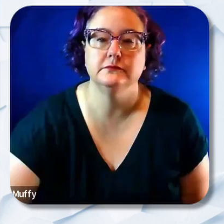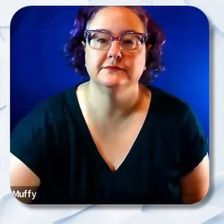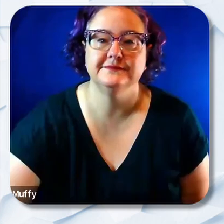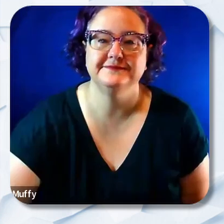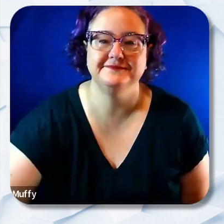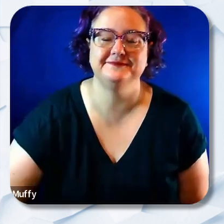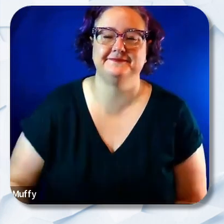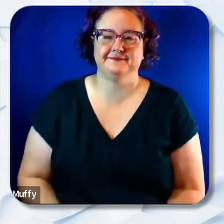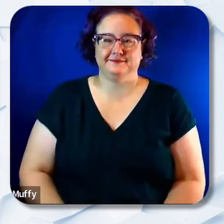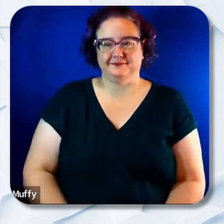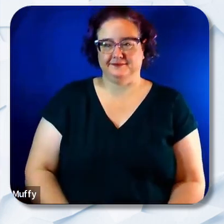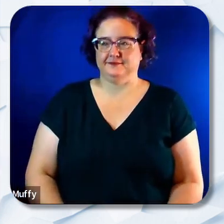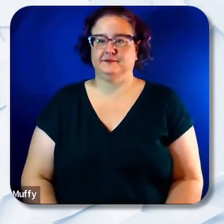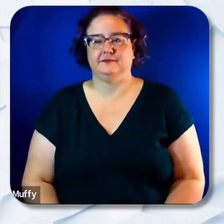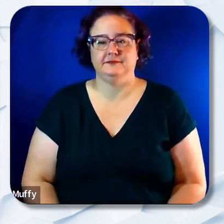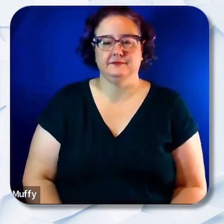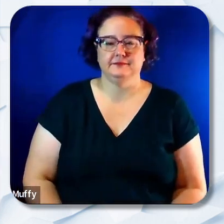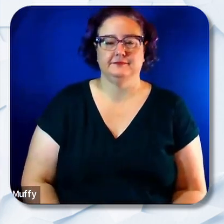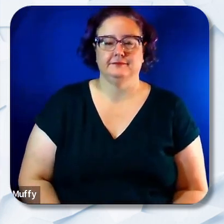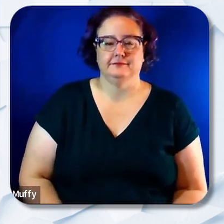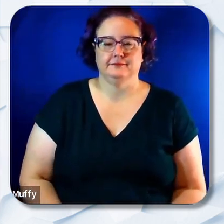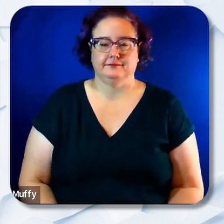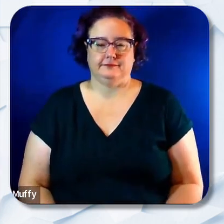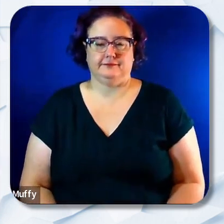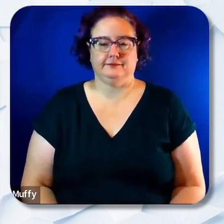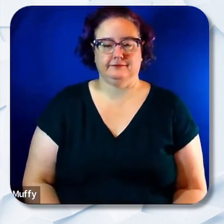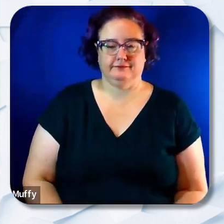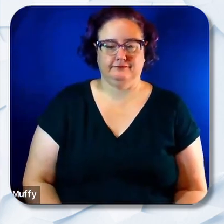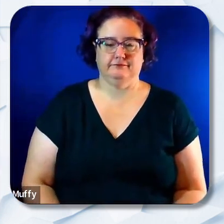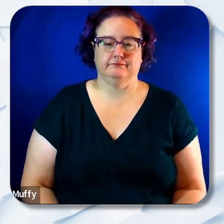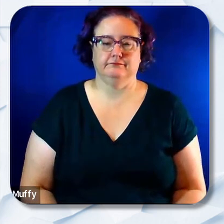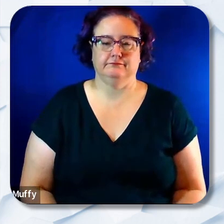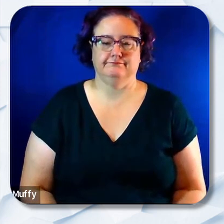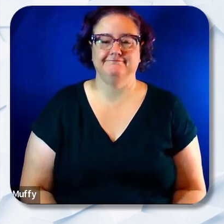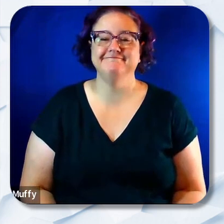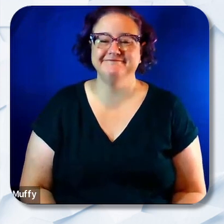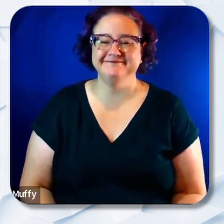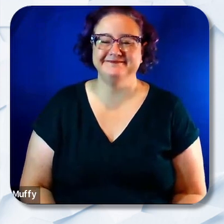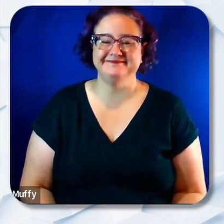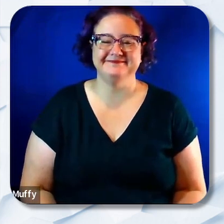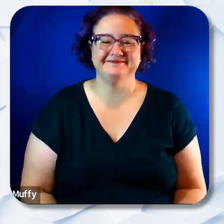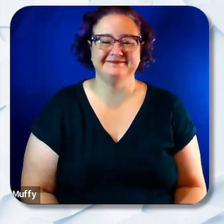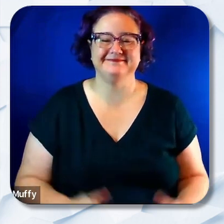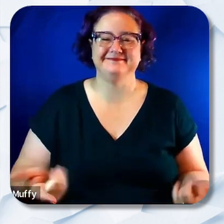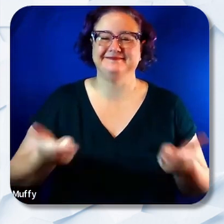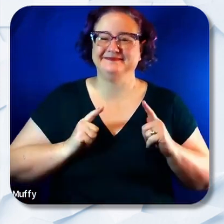for the 2022-23 year are correct.